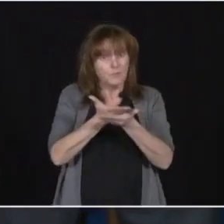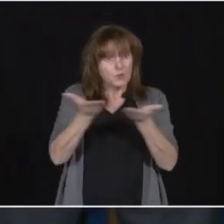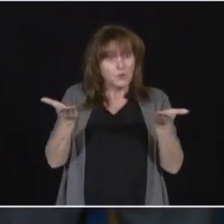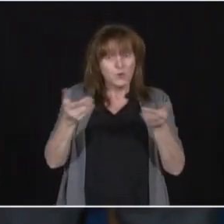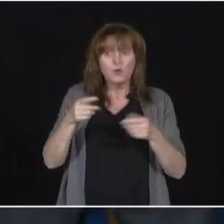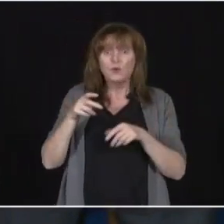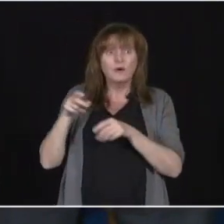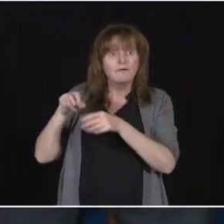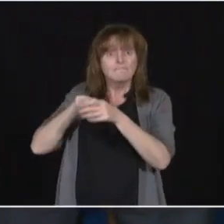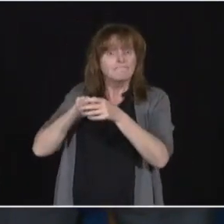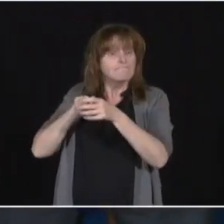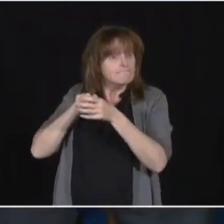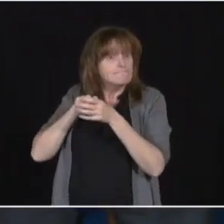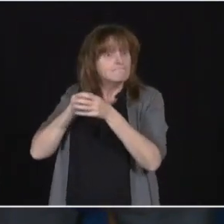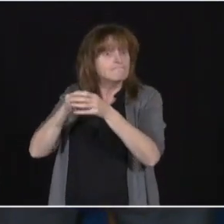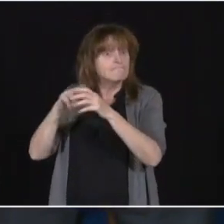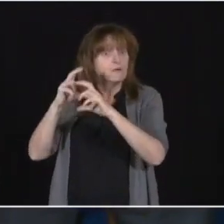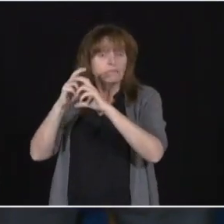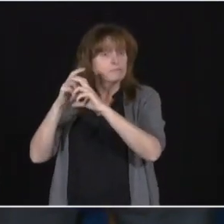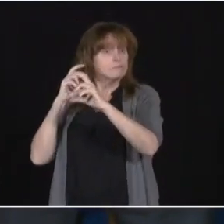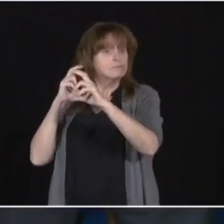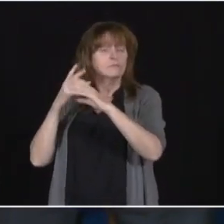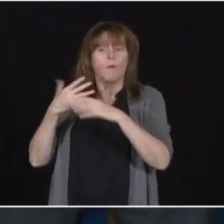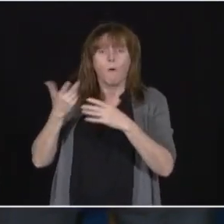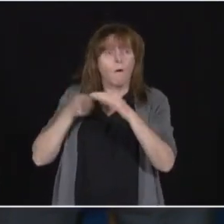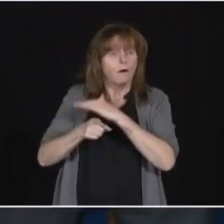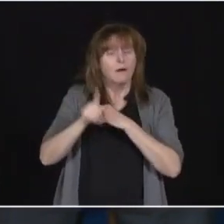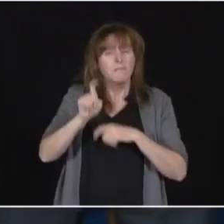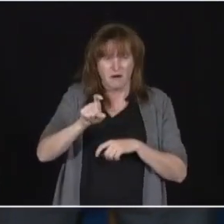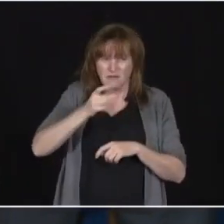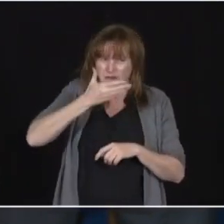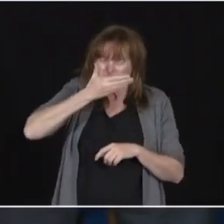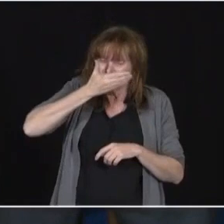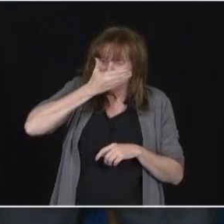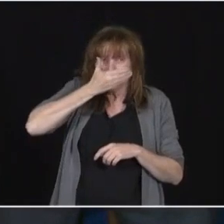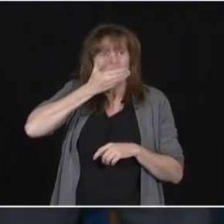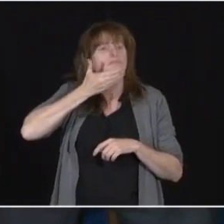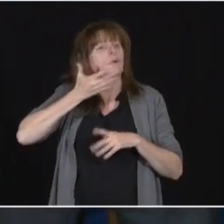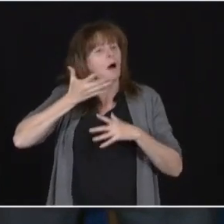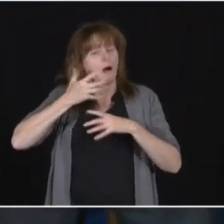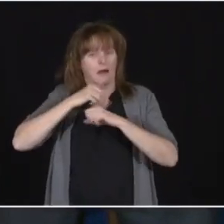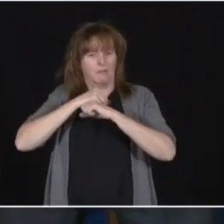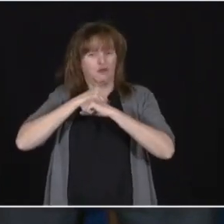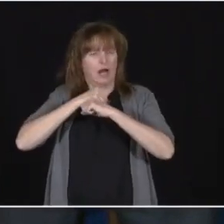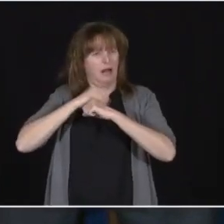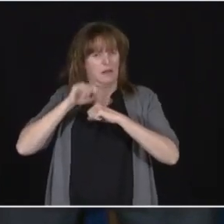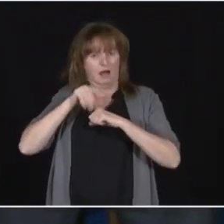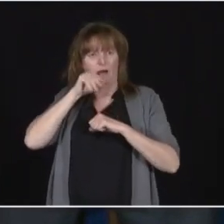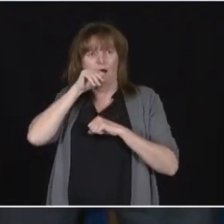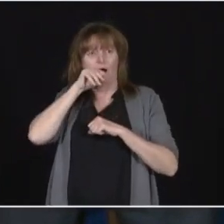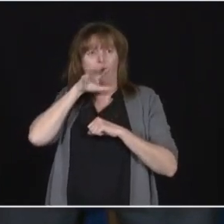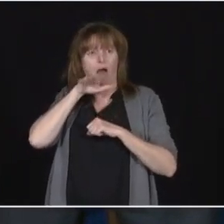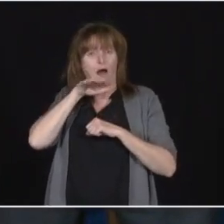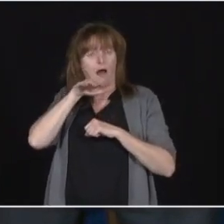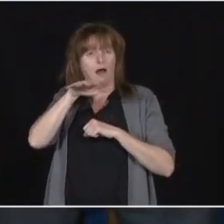However, there are exceptions. Face coverings should not be placed on or used by children under the age of two.